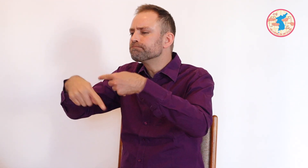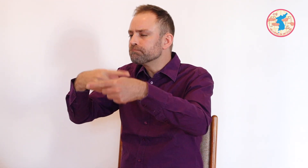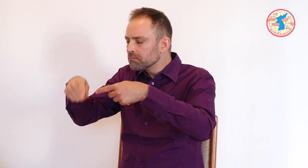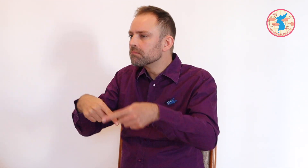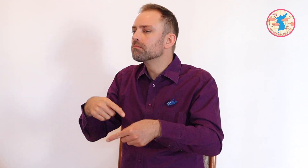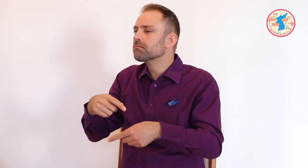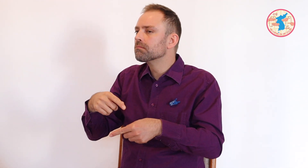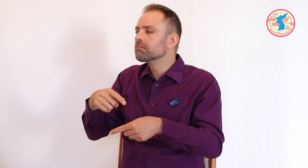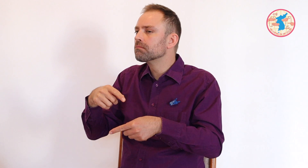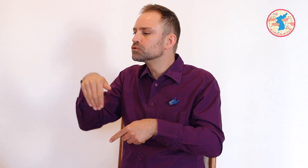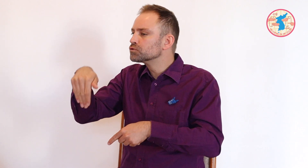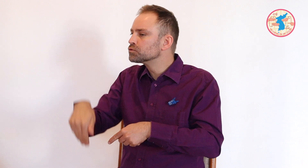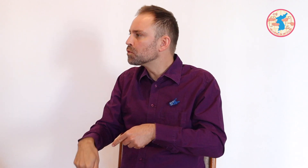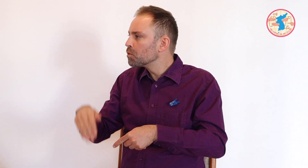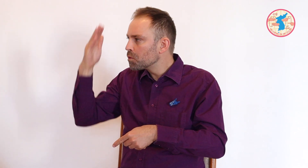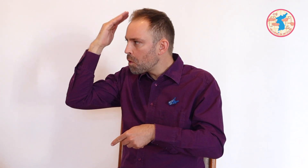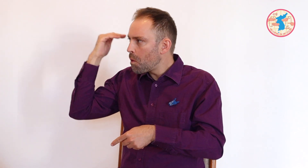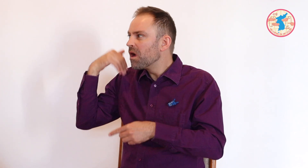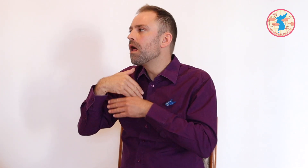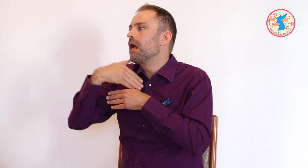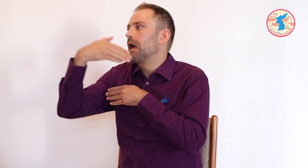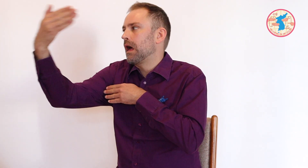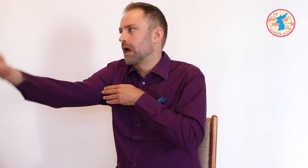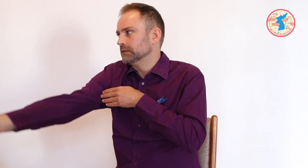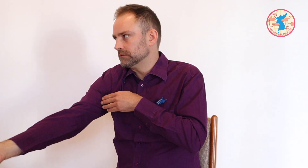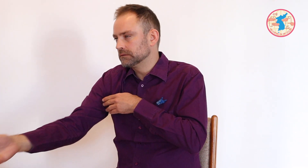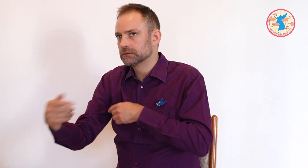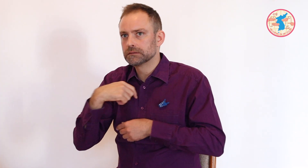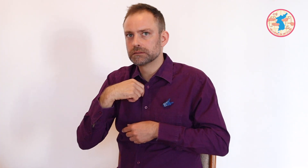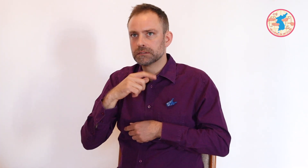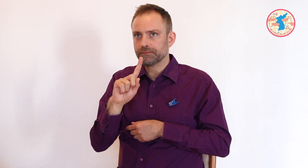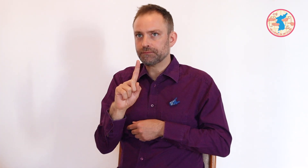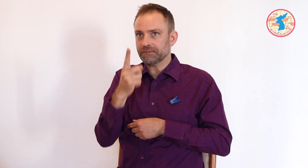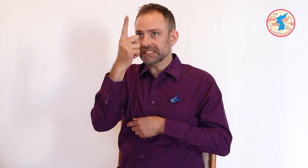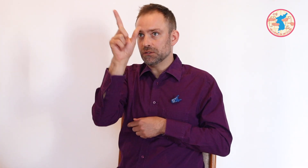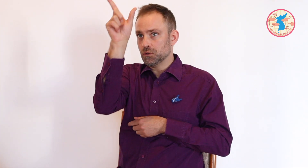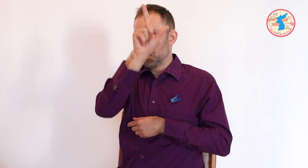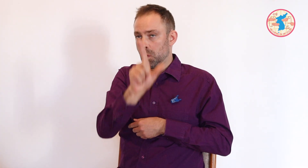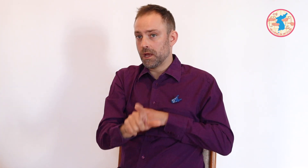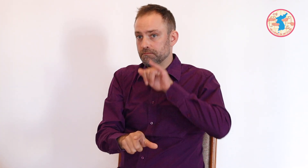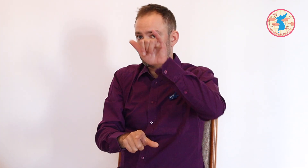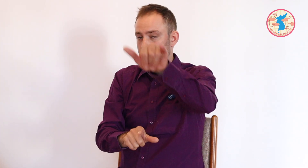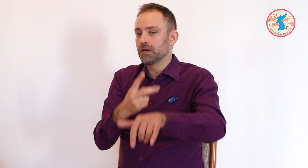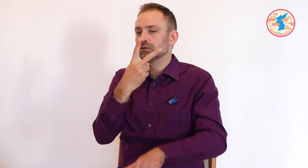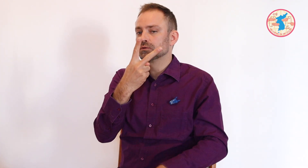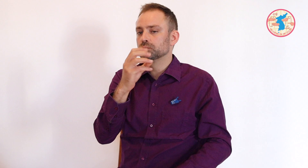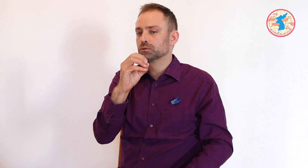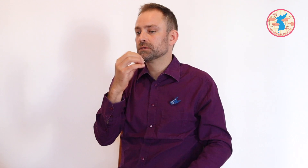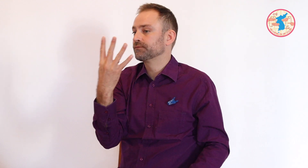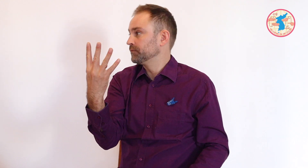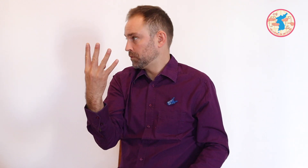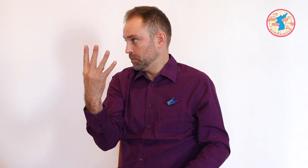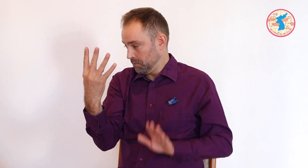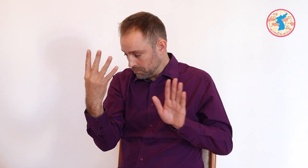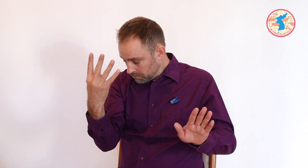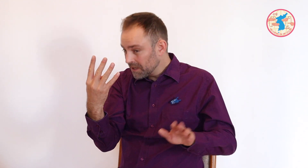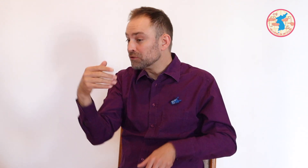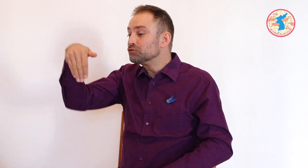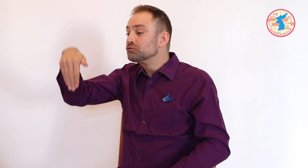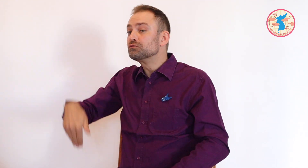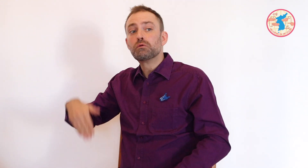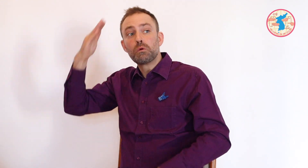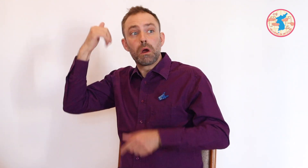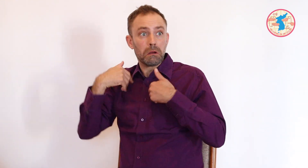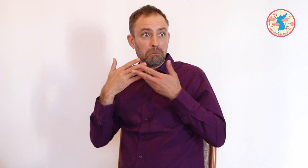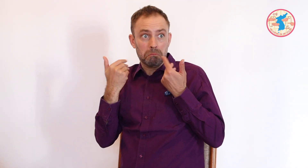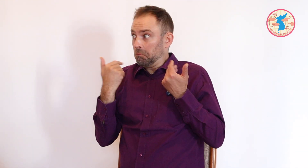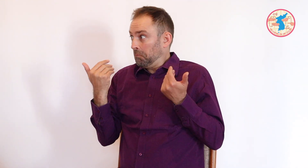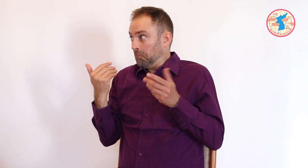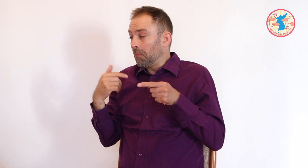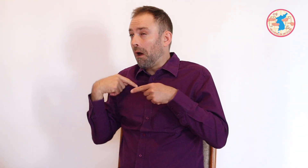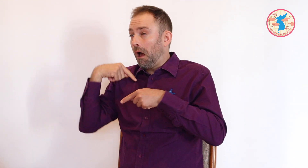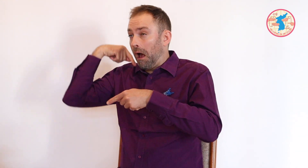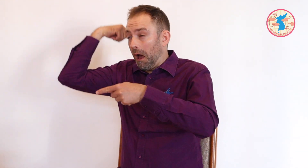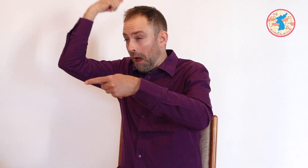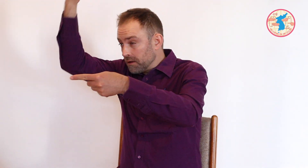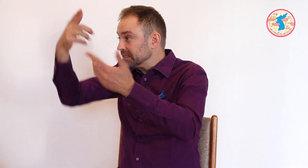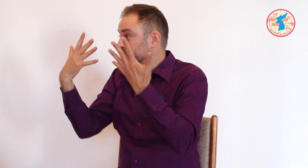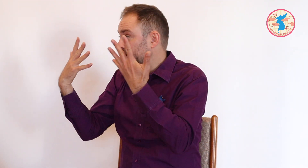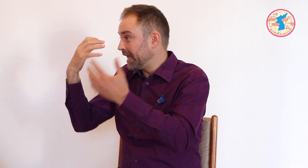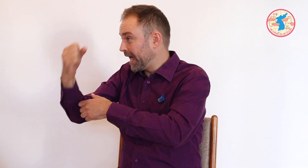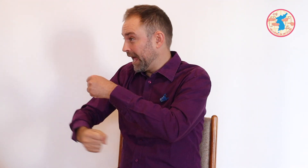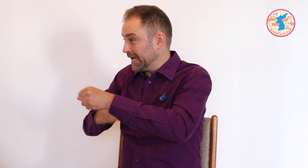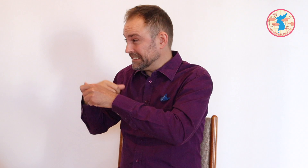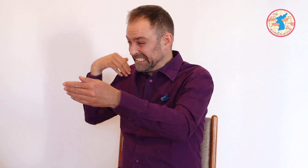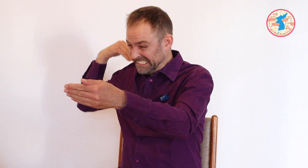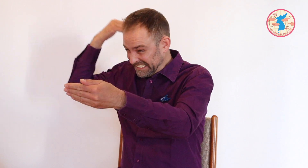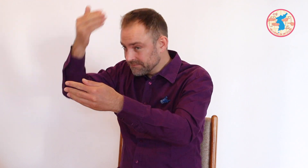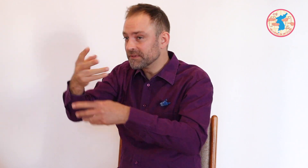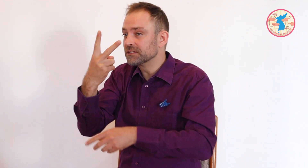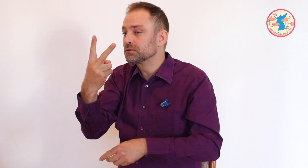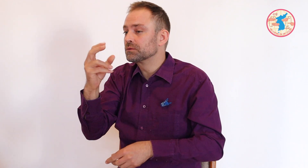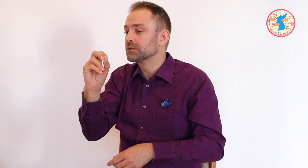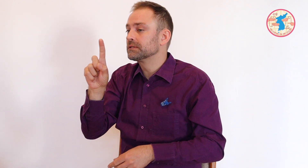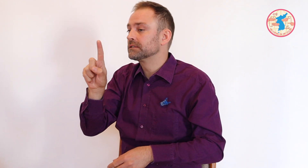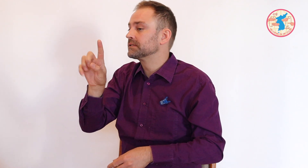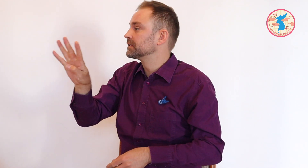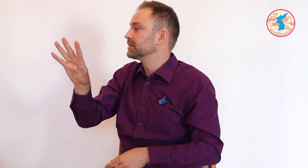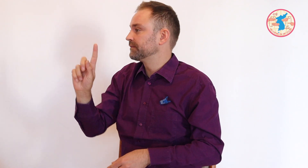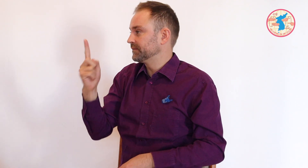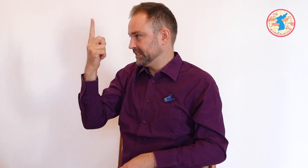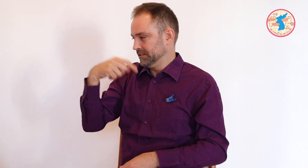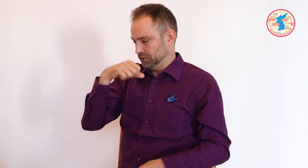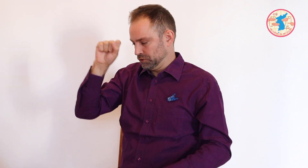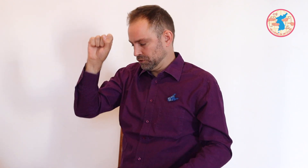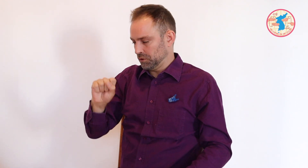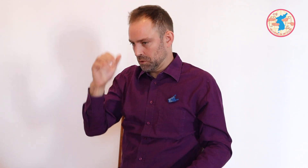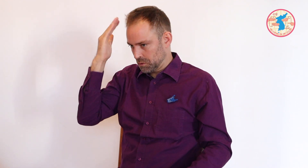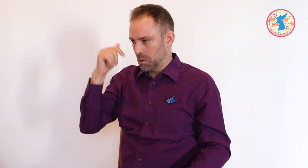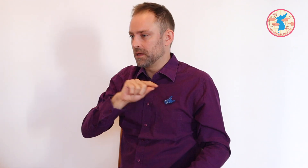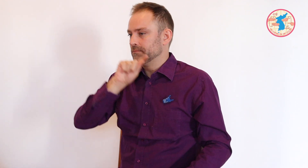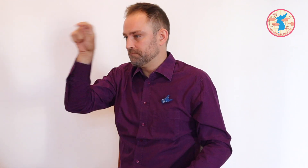My first visit to DPRK was in 2004 and I haven't even visited South Korea yet until 10 years later (First time in 2014!)